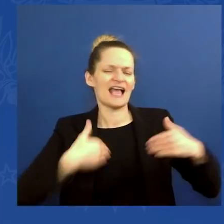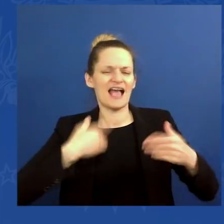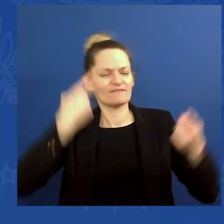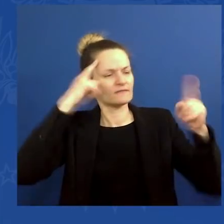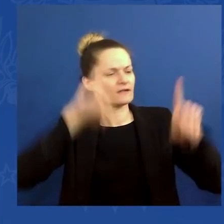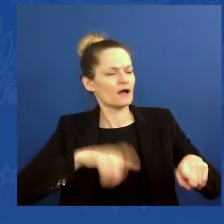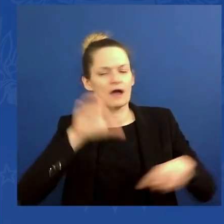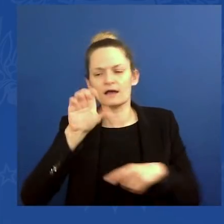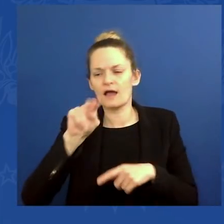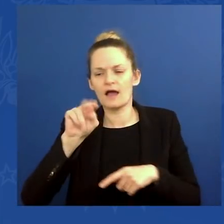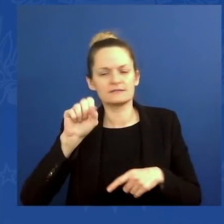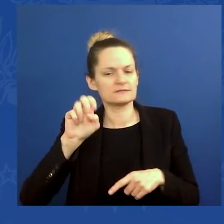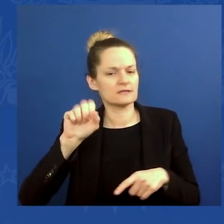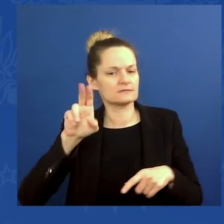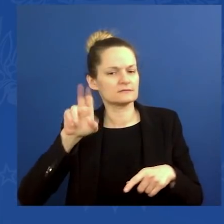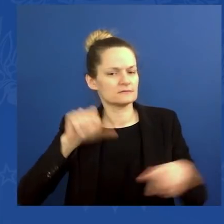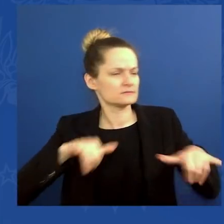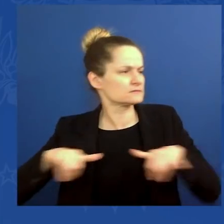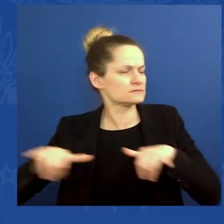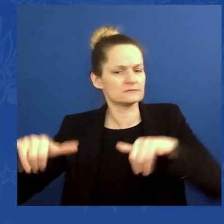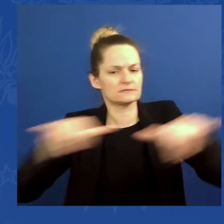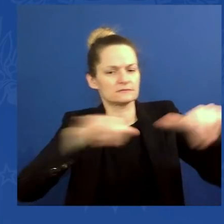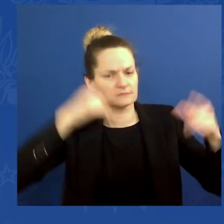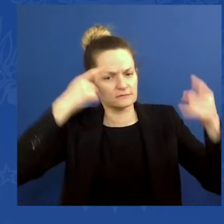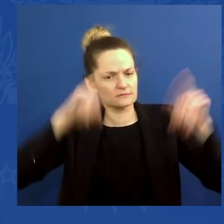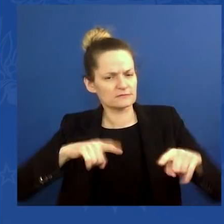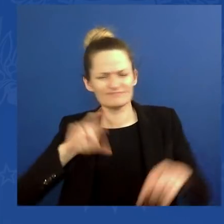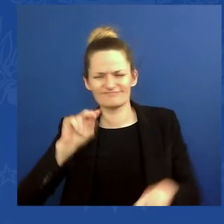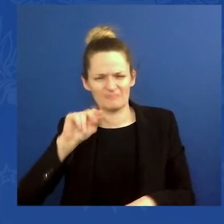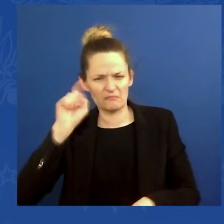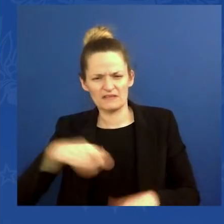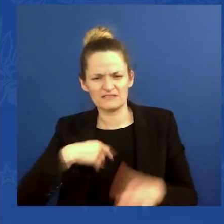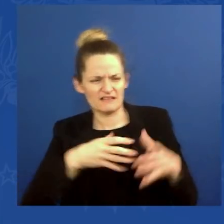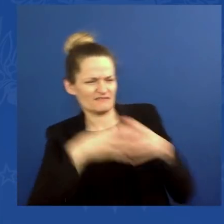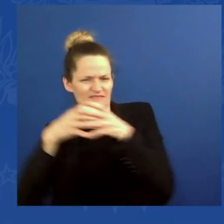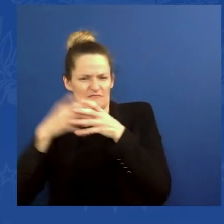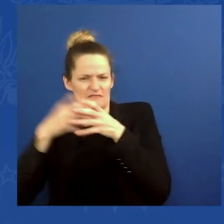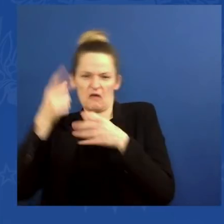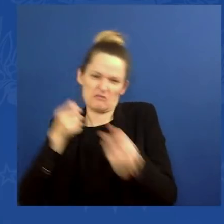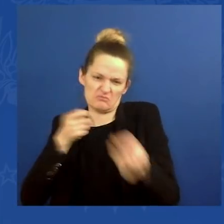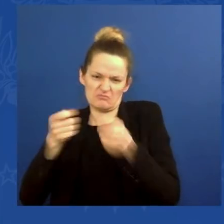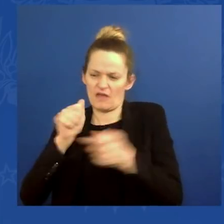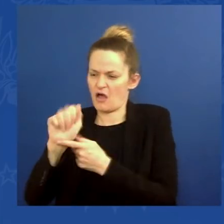That's why autocracies will succeed. Well, you know, and now -- you know, we --